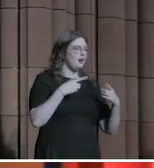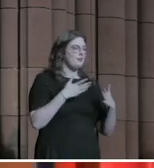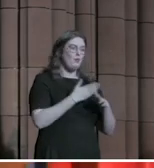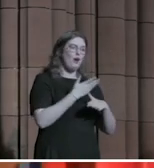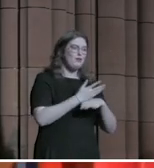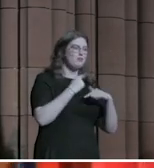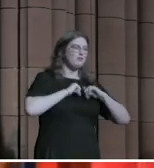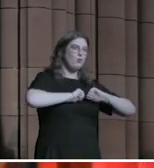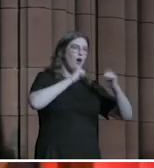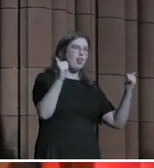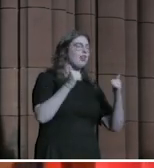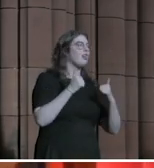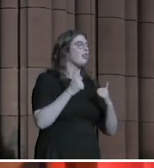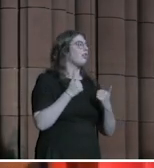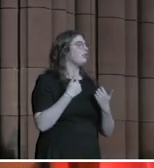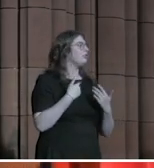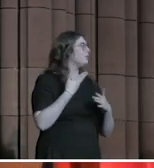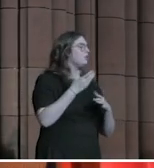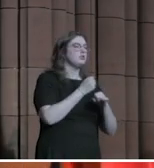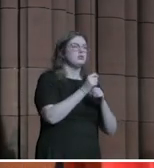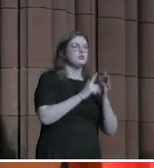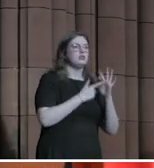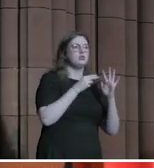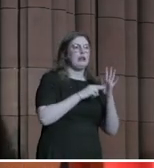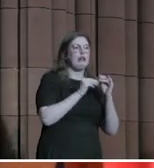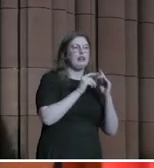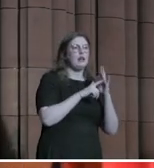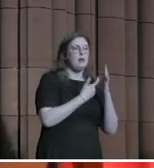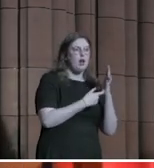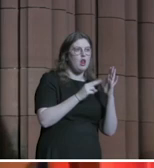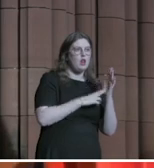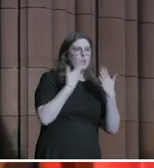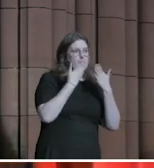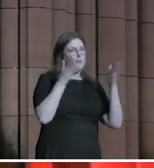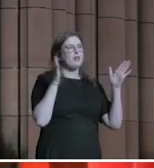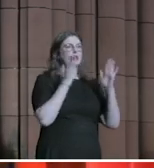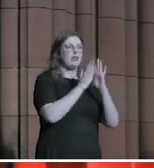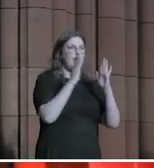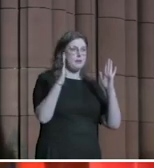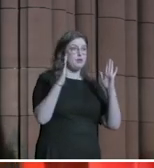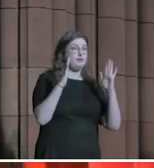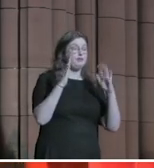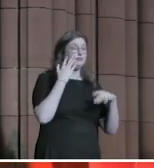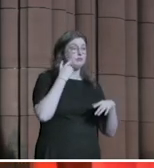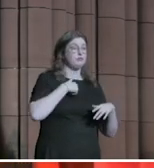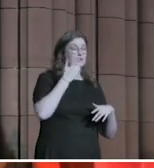I found my way to Glenburn Public Library in Paisley where I grew up when I was about eight years old, and that was in 1969.